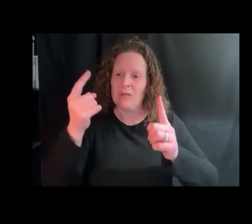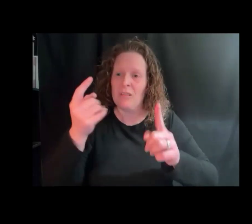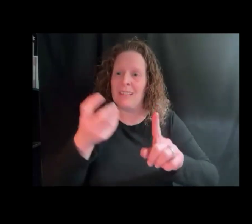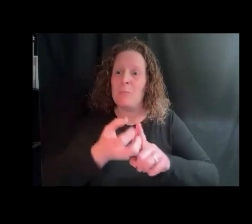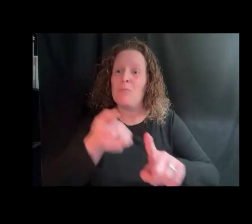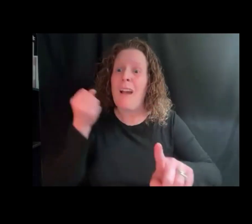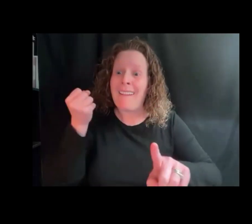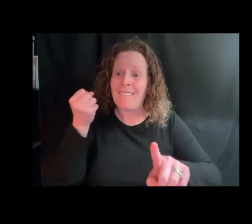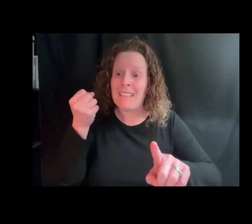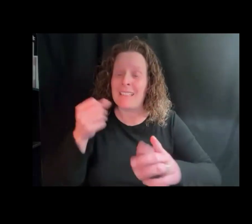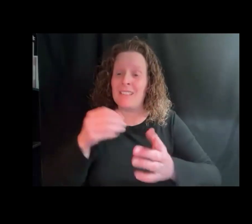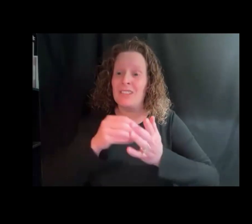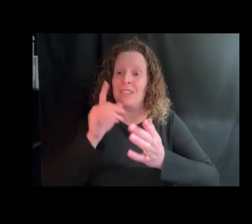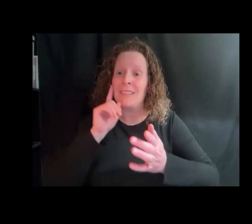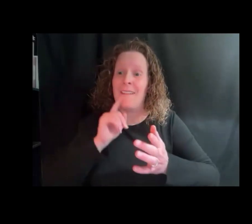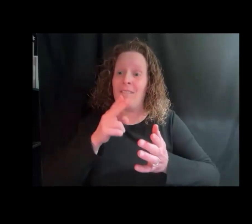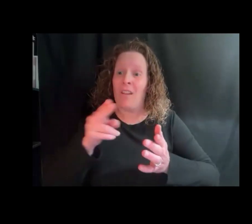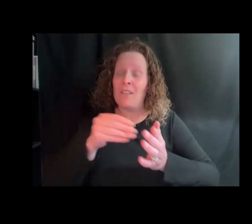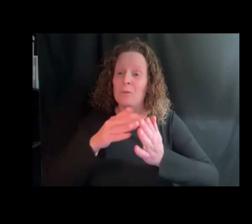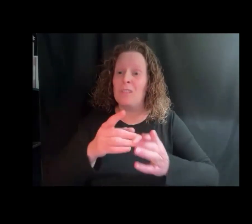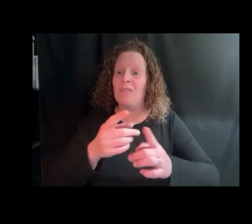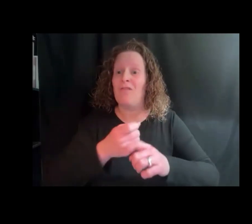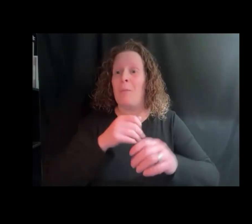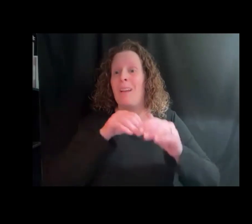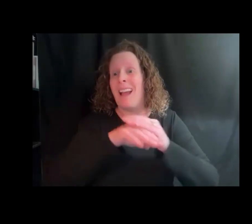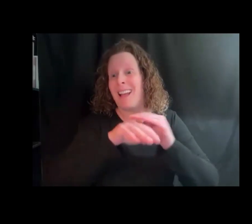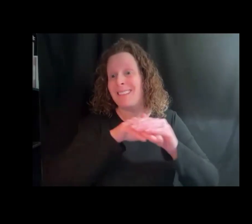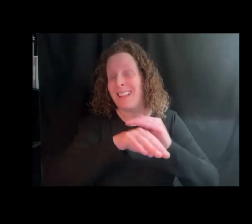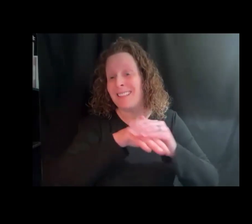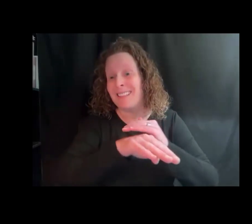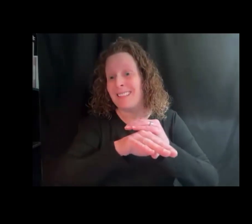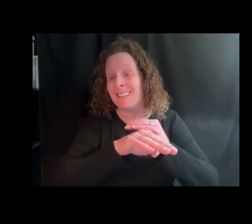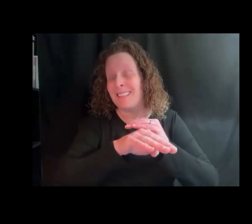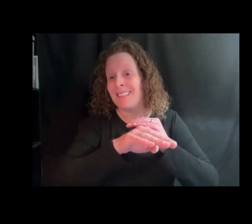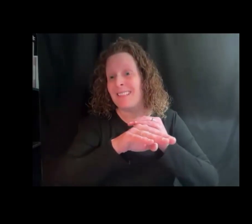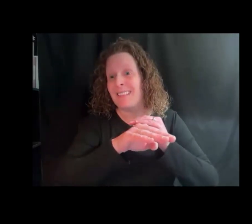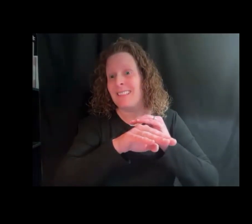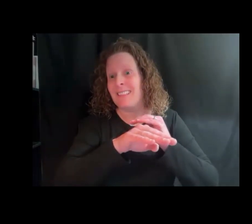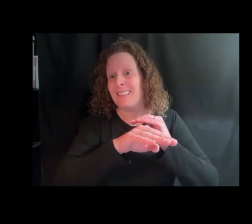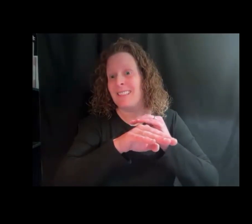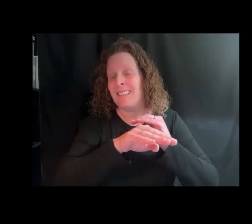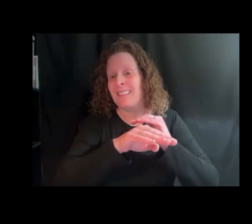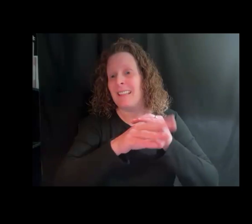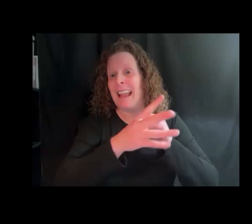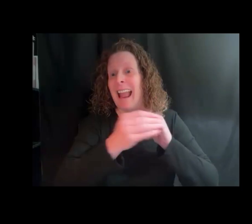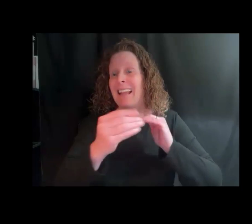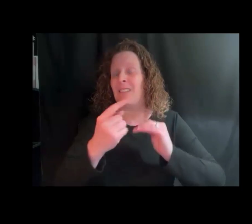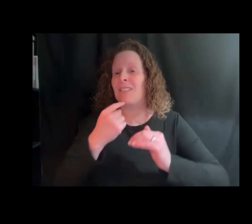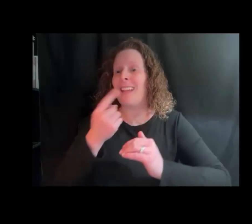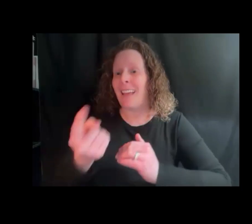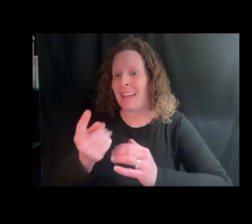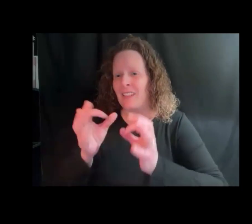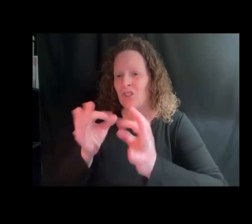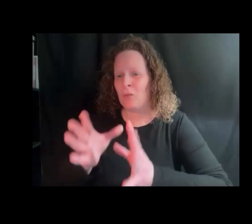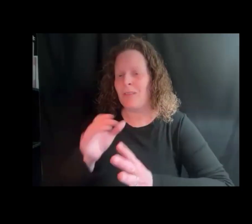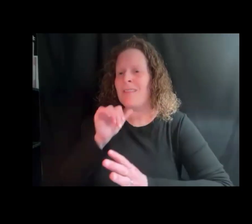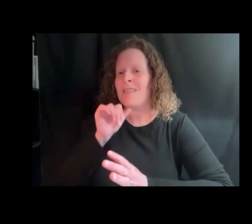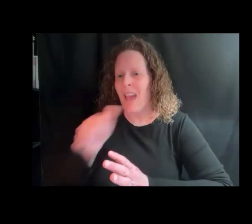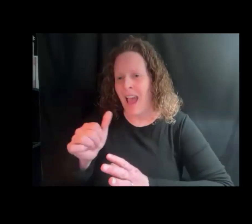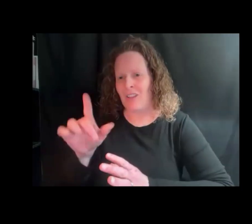Don't worry about that. That is called deprivation right? That is depriving that deaf student of access.